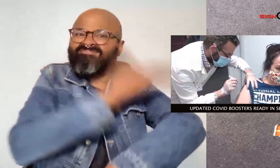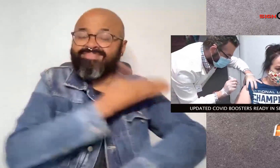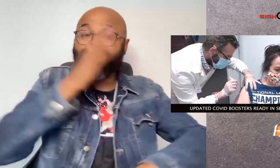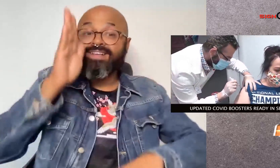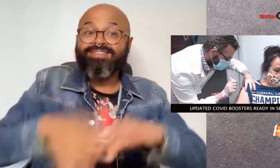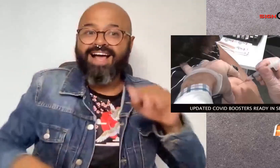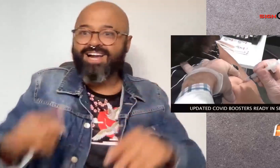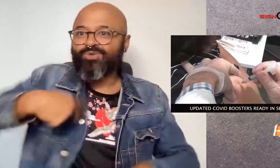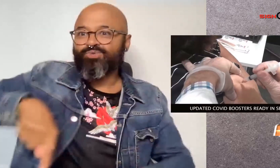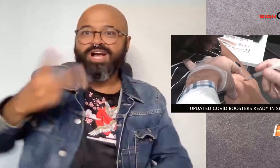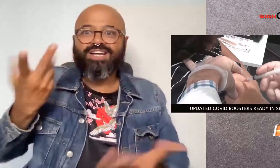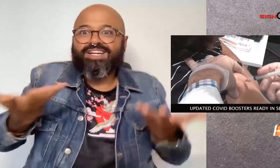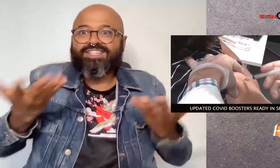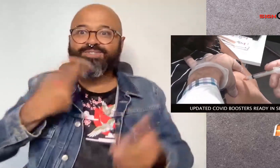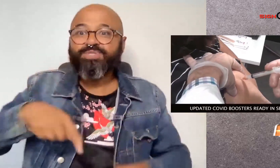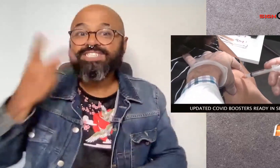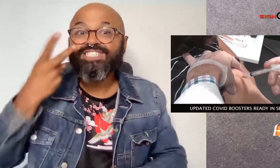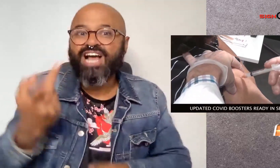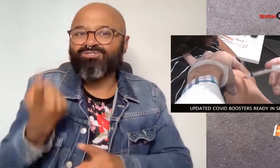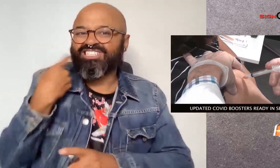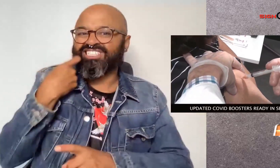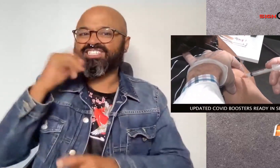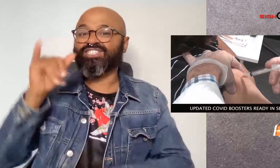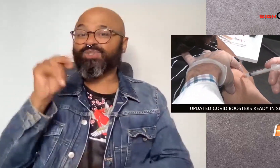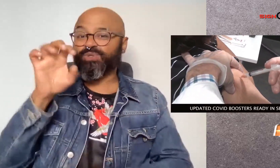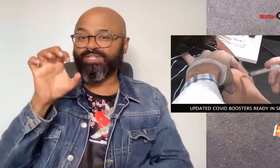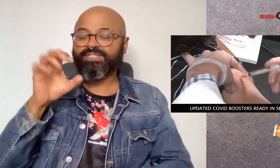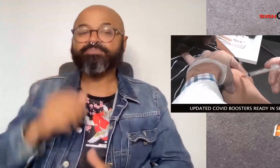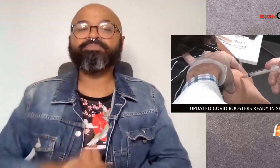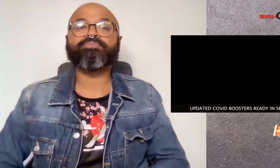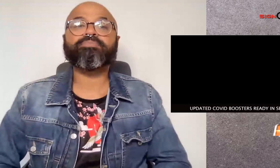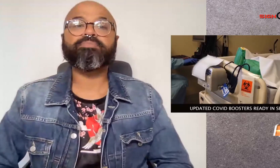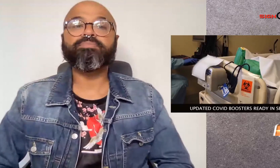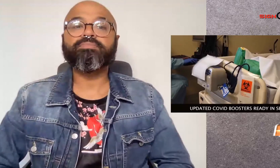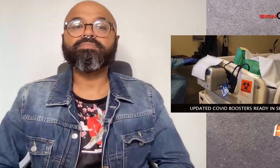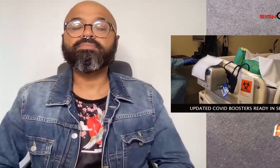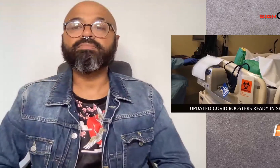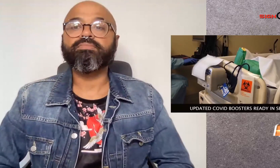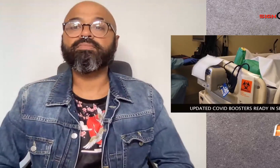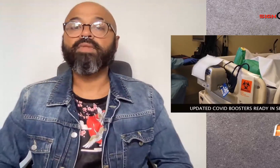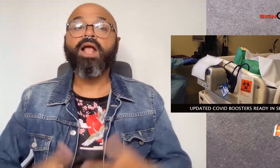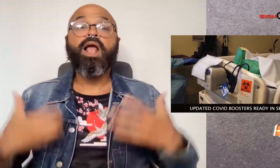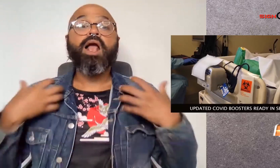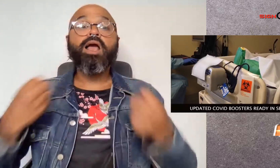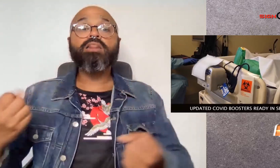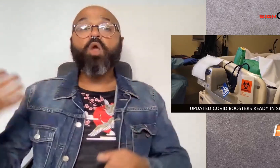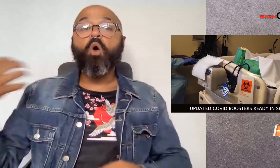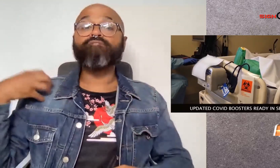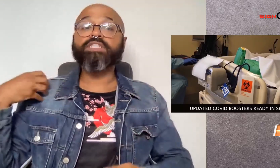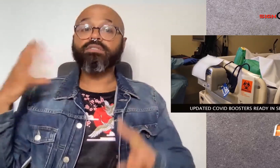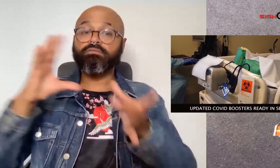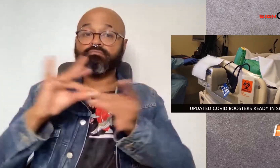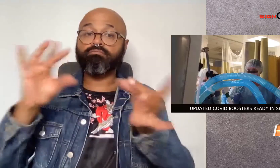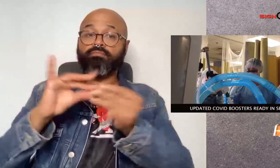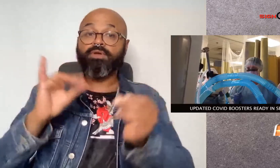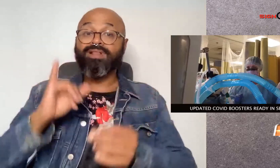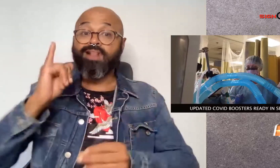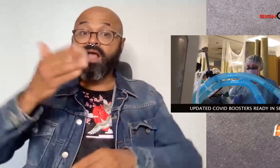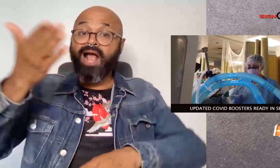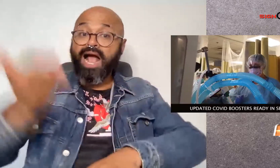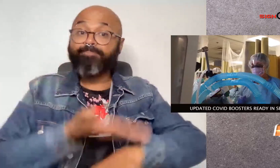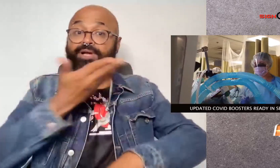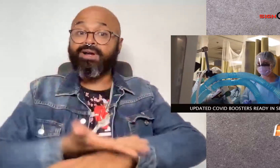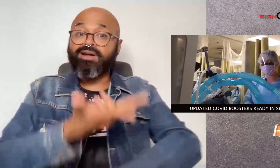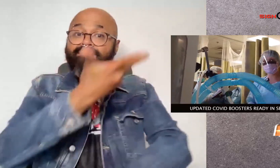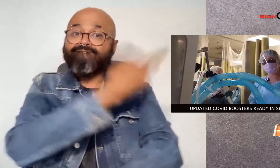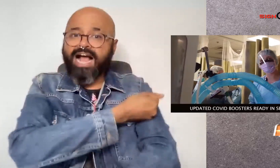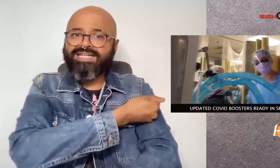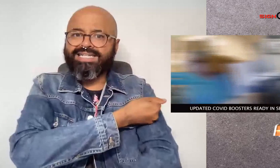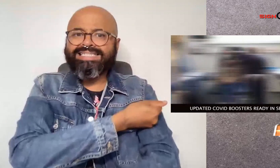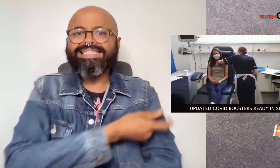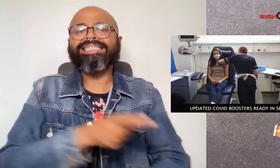drastically better than what they saw in June health officials say the upgraded vaccines